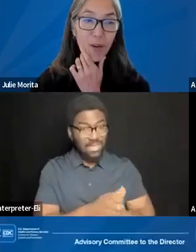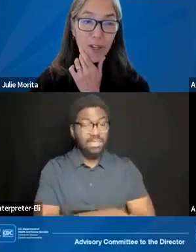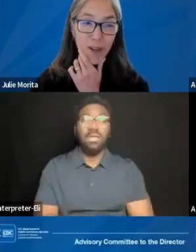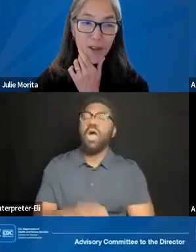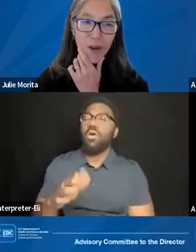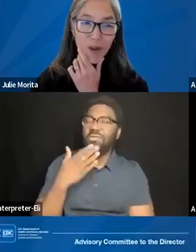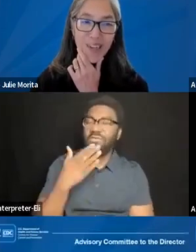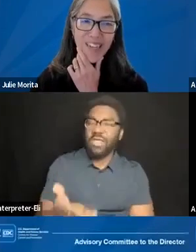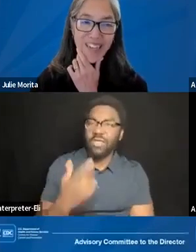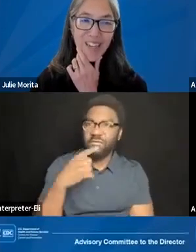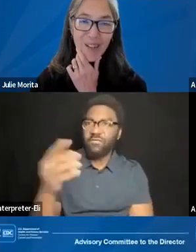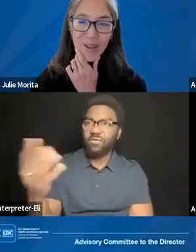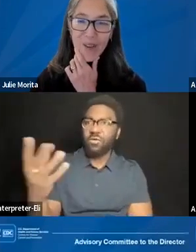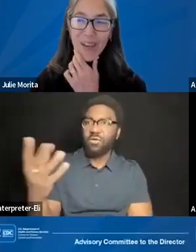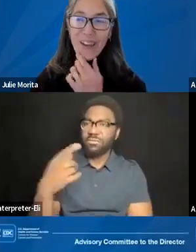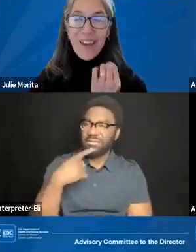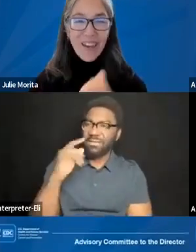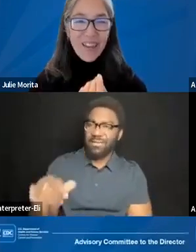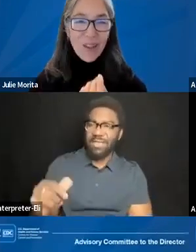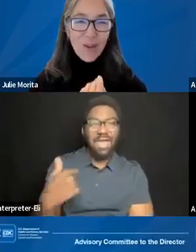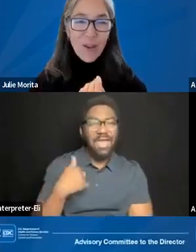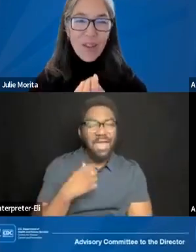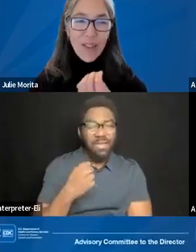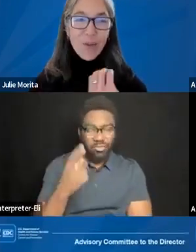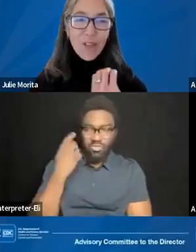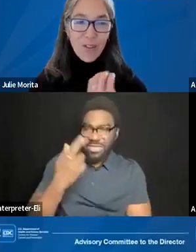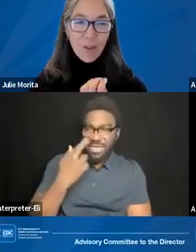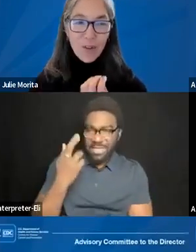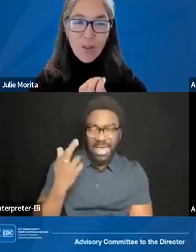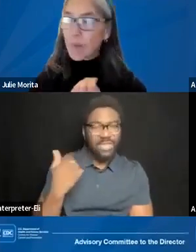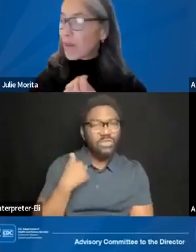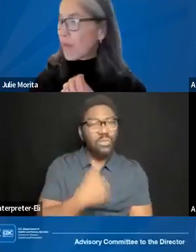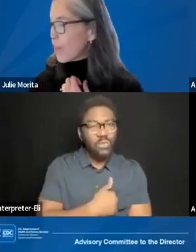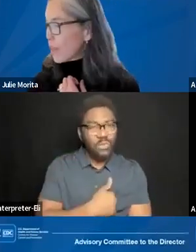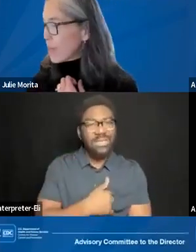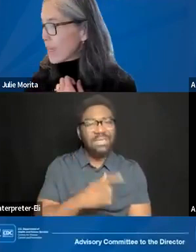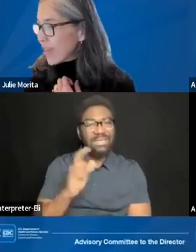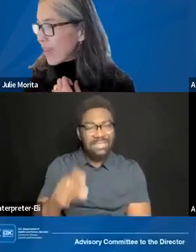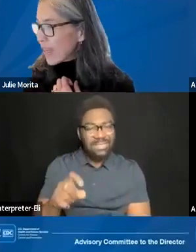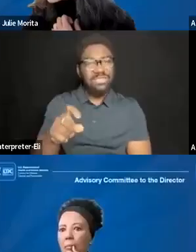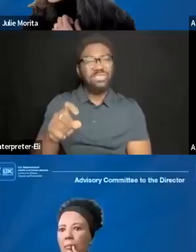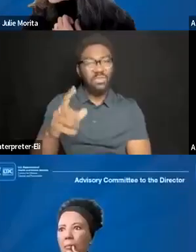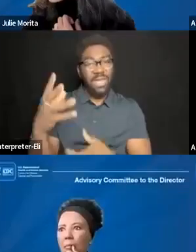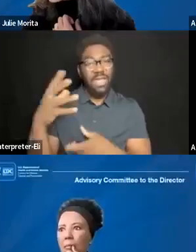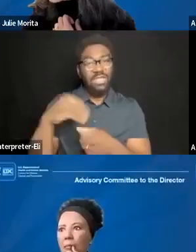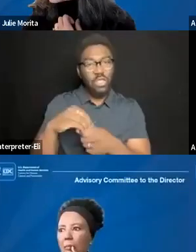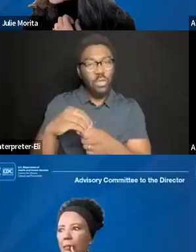we need to make sure we need to include health equity and social determinants of health. And we did include language in it.